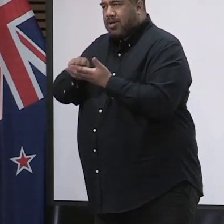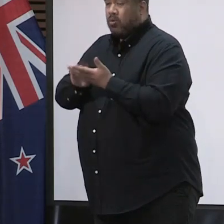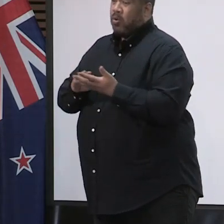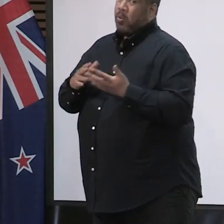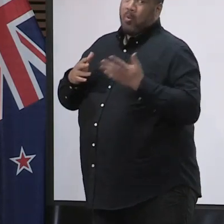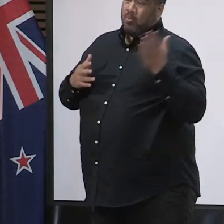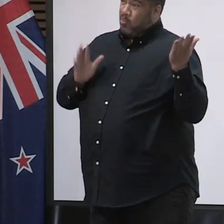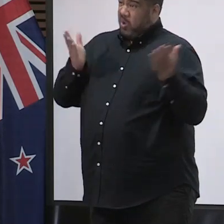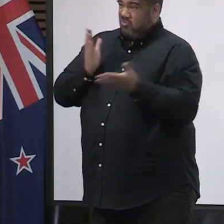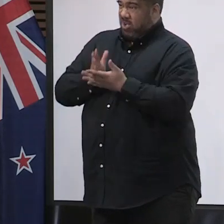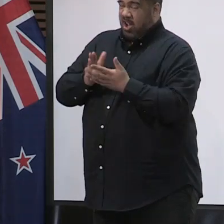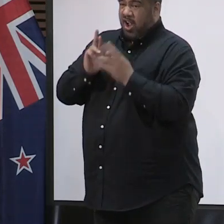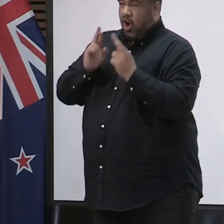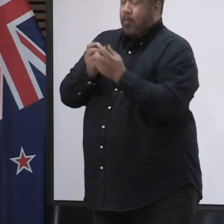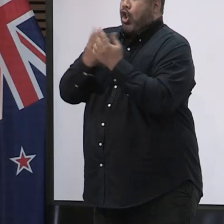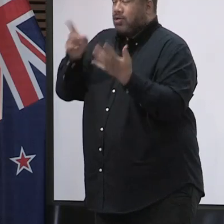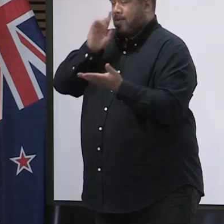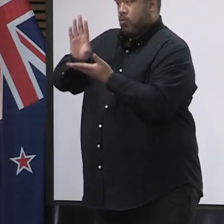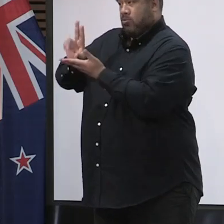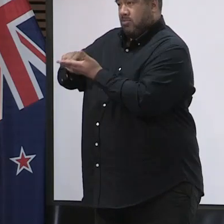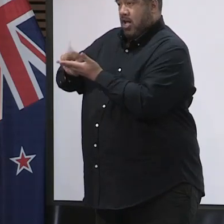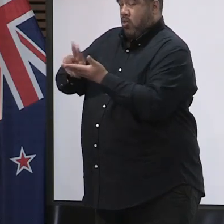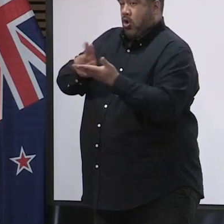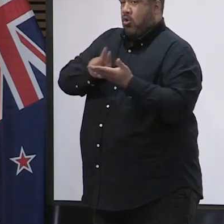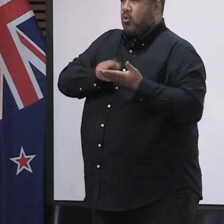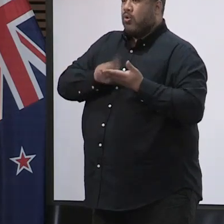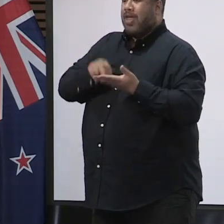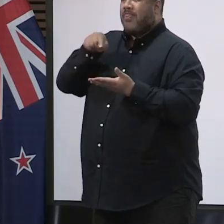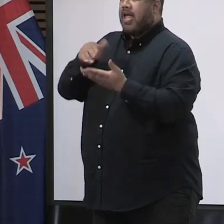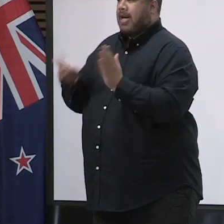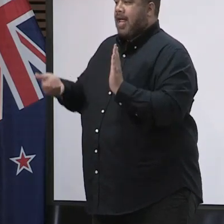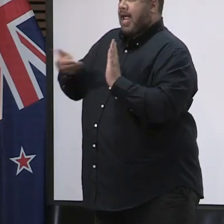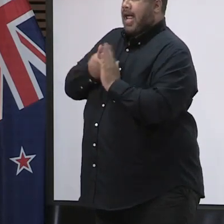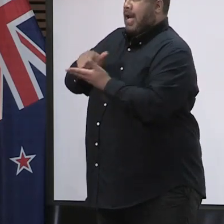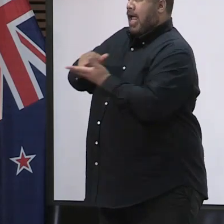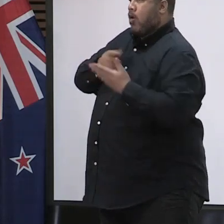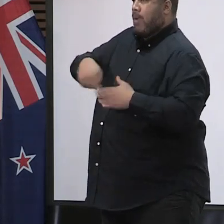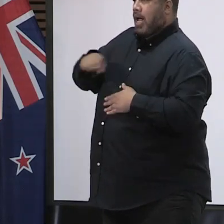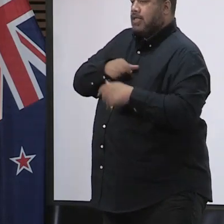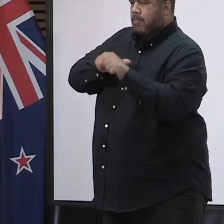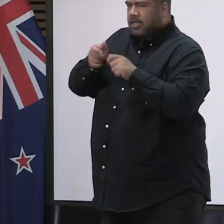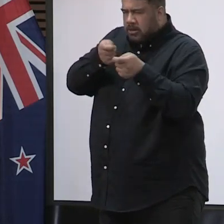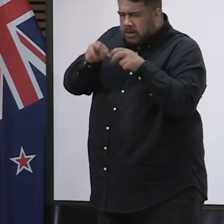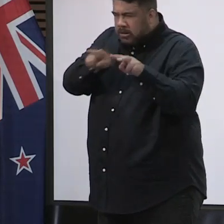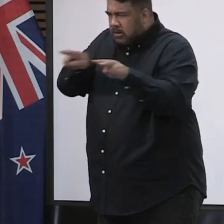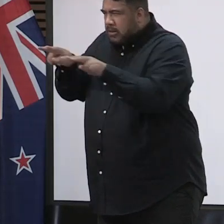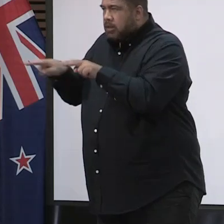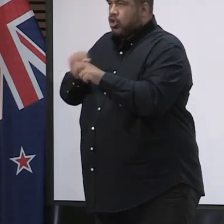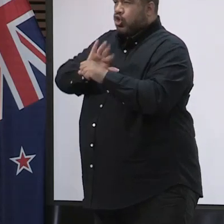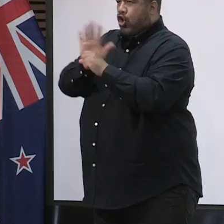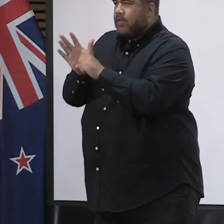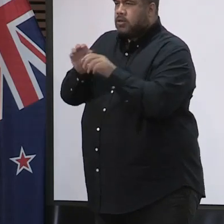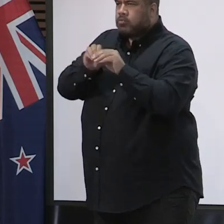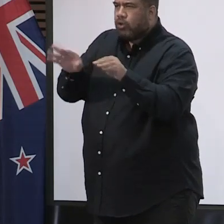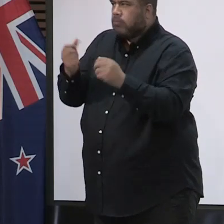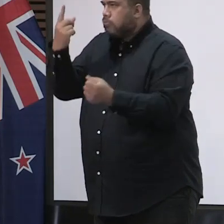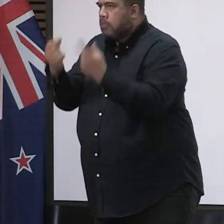as many people as possible